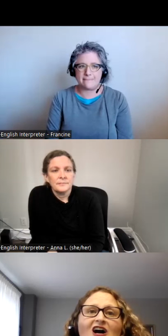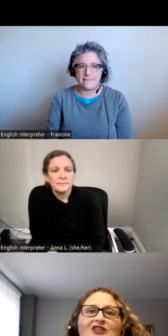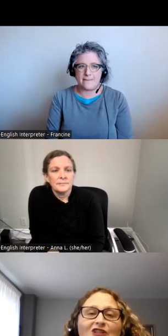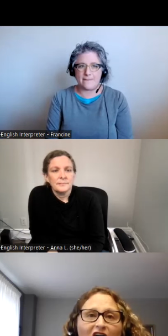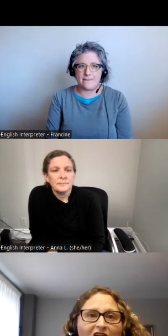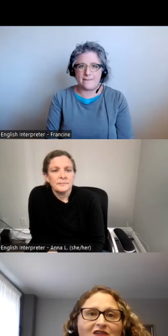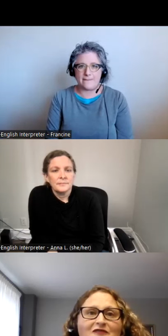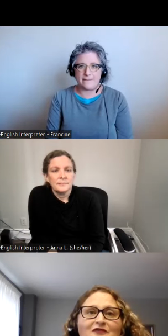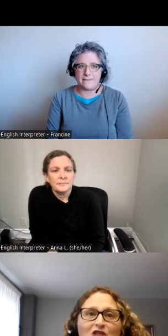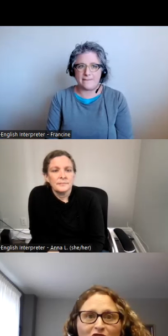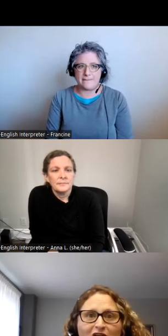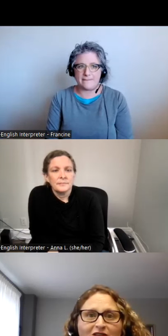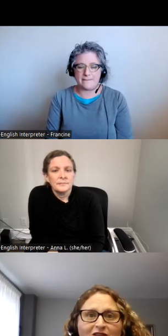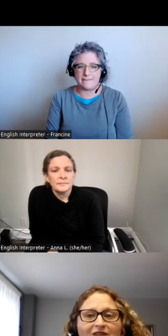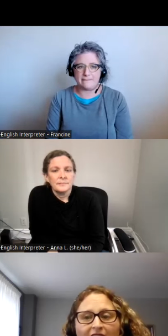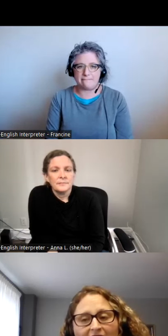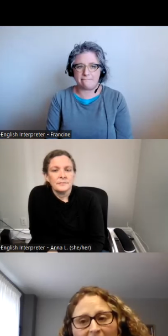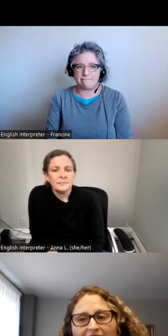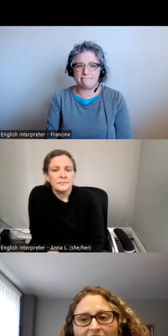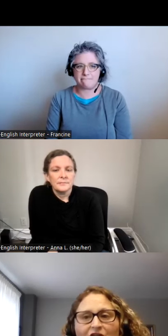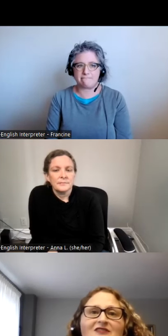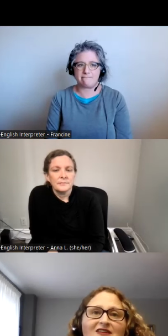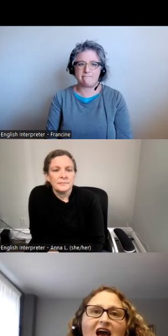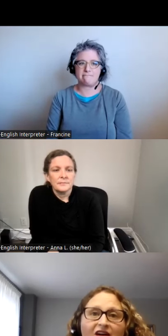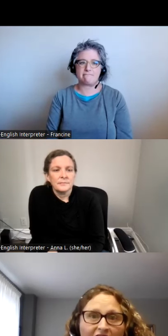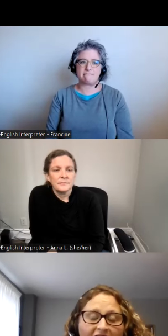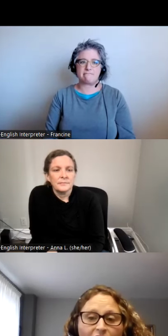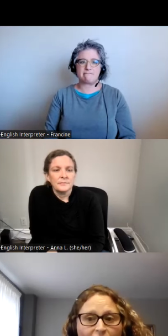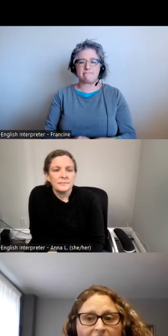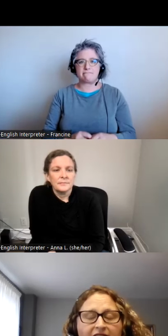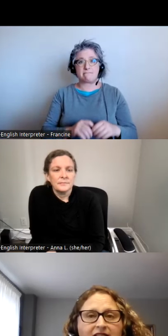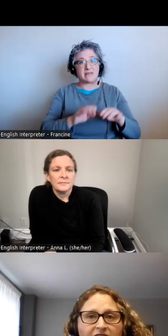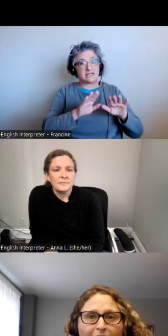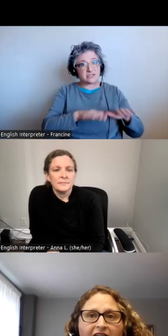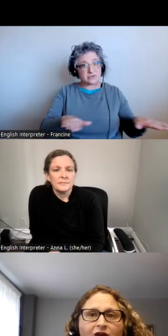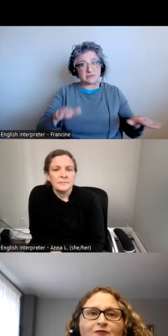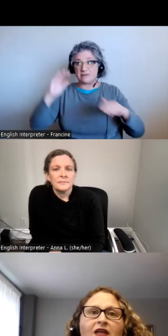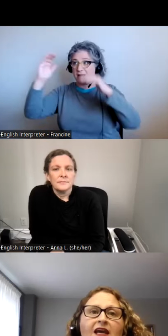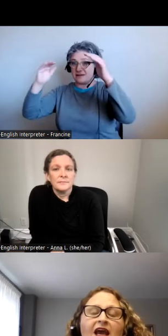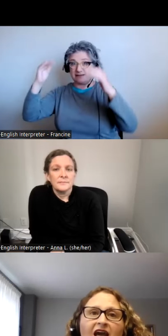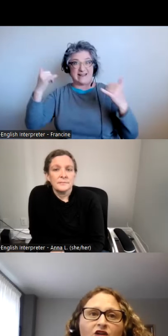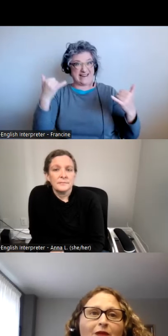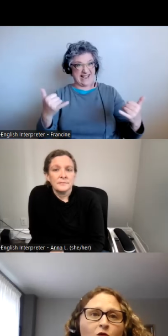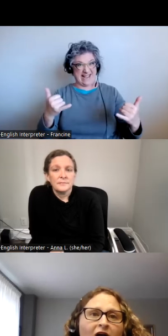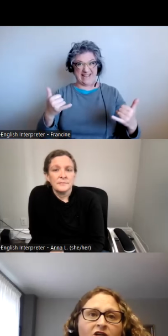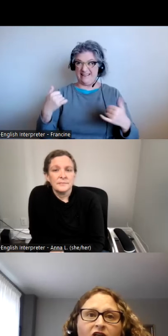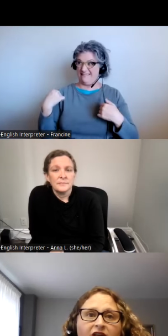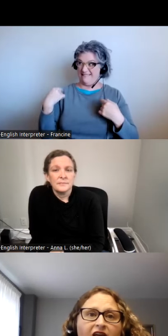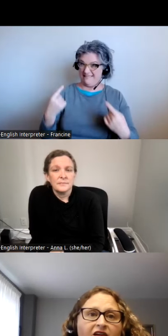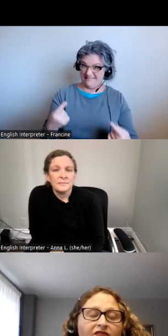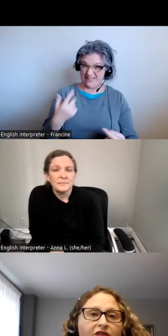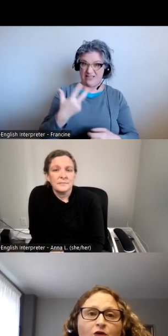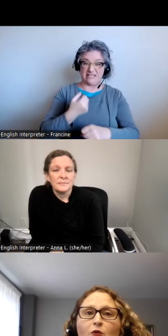Next slide, please.